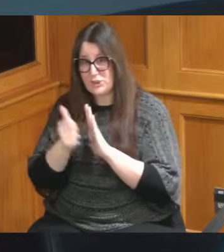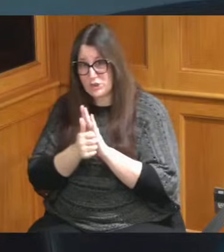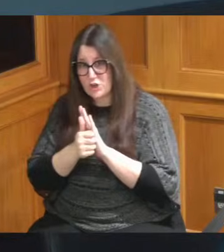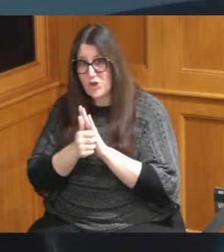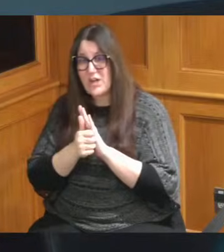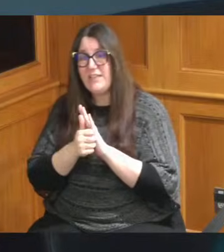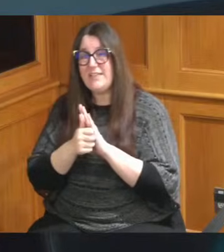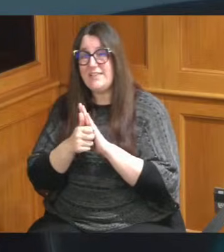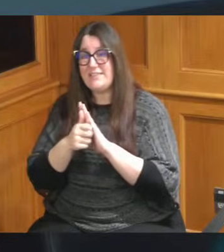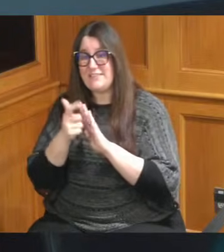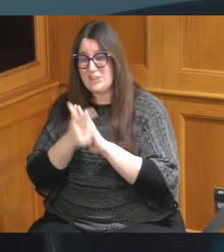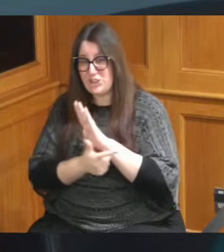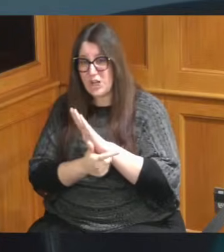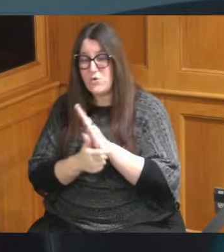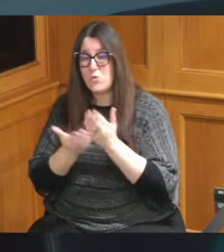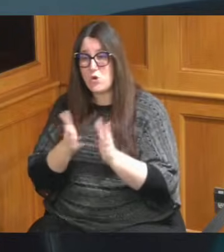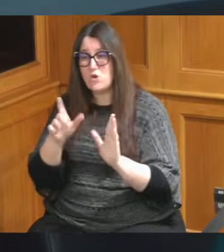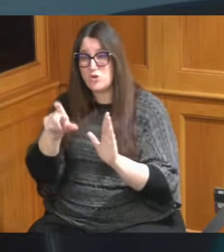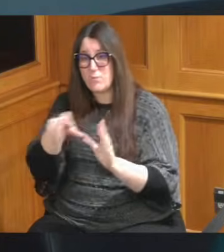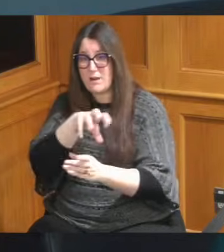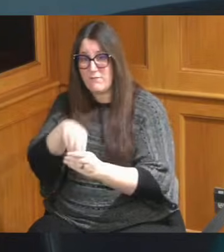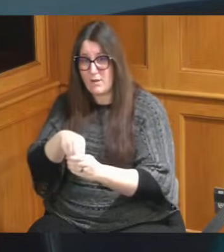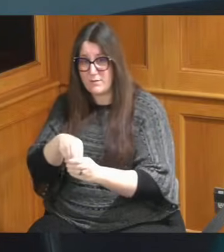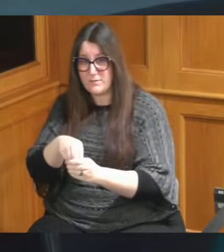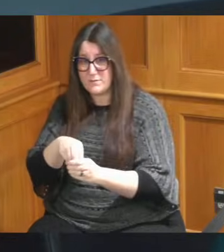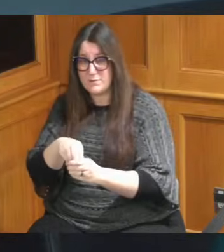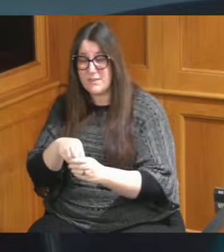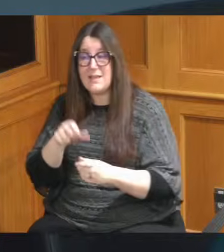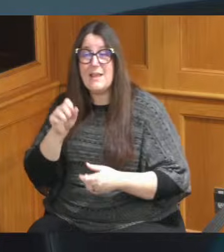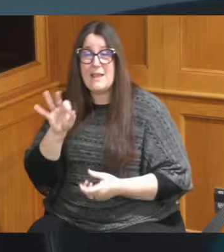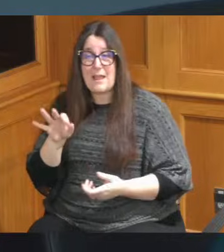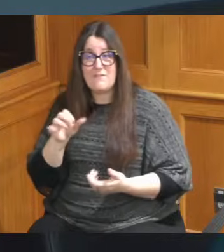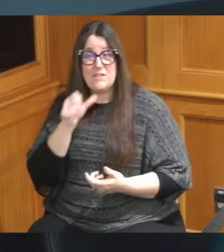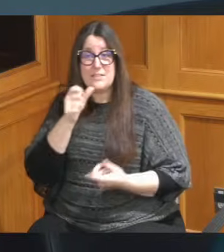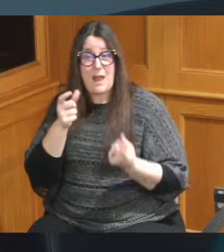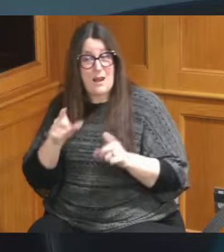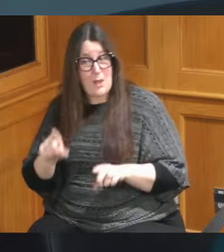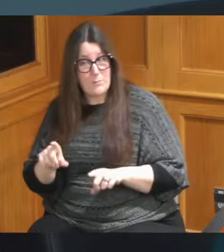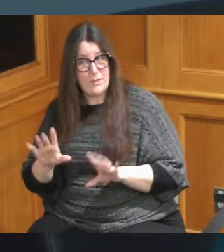that didn't happen, then we got to say it didn't happen because that's what the explanation was